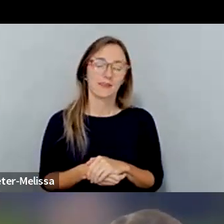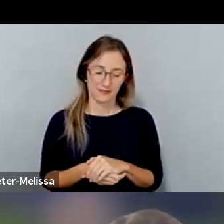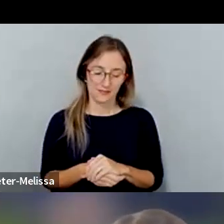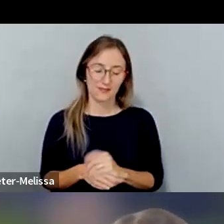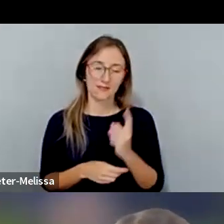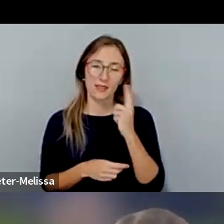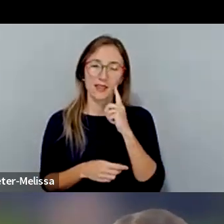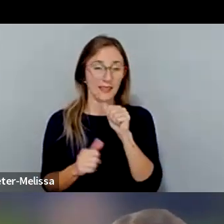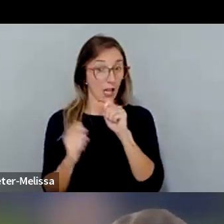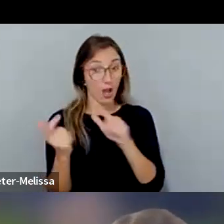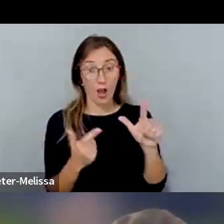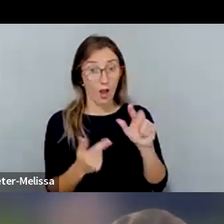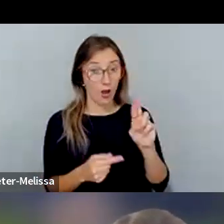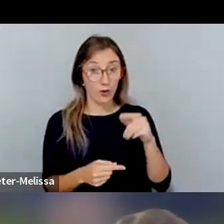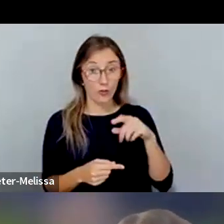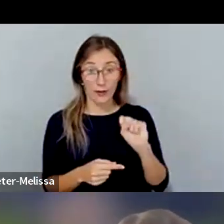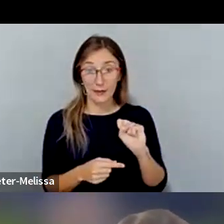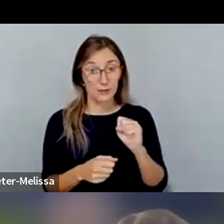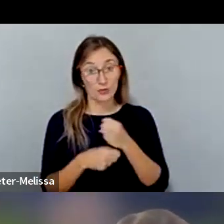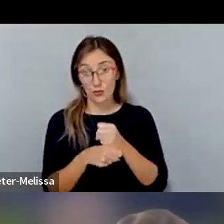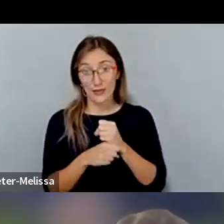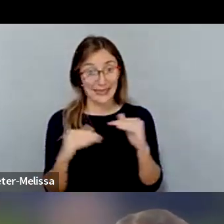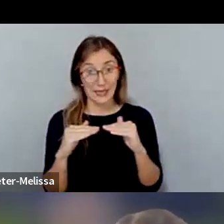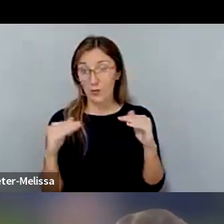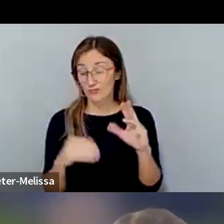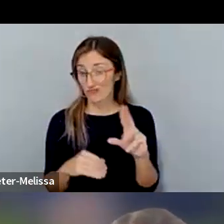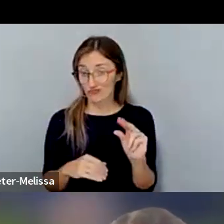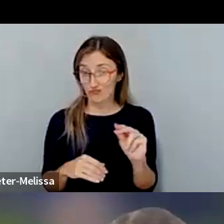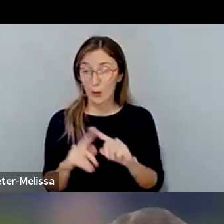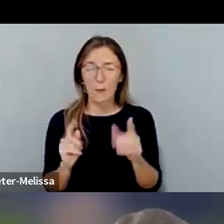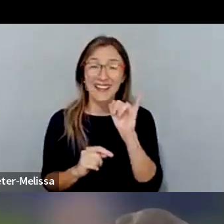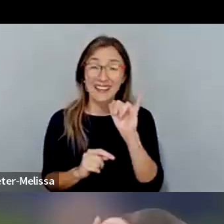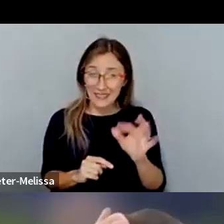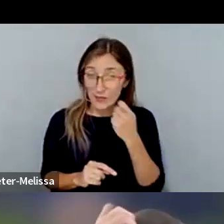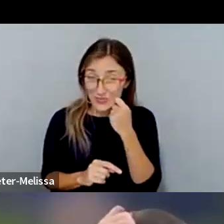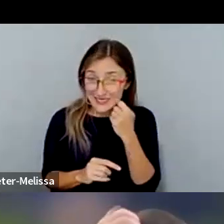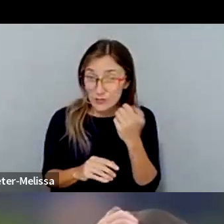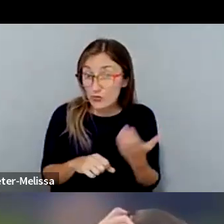Jordan, what are you thinking?